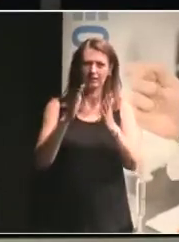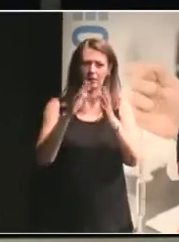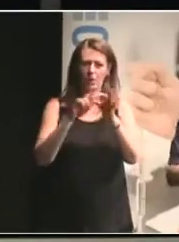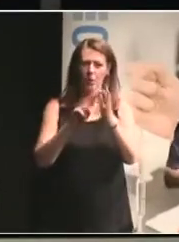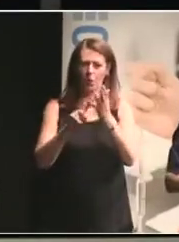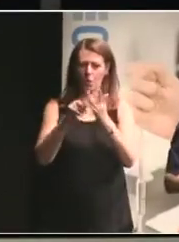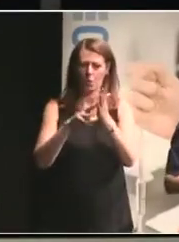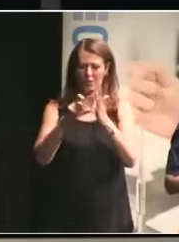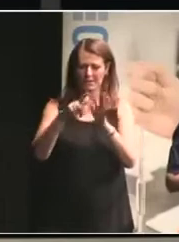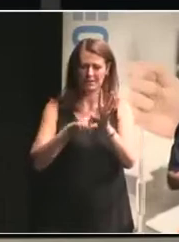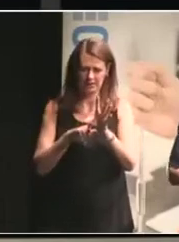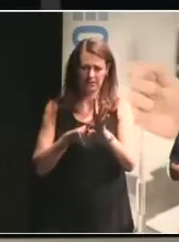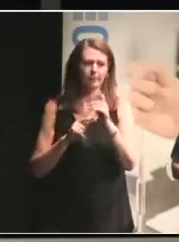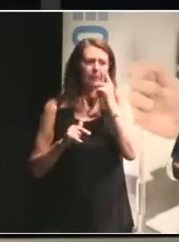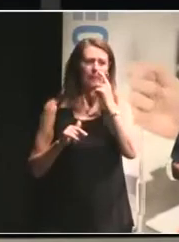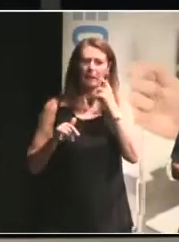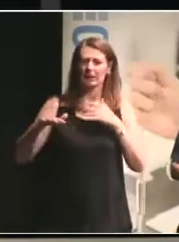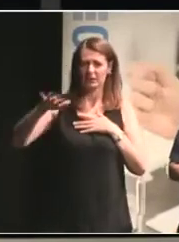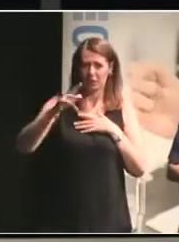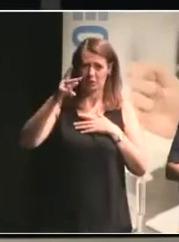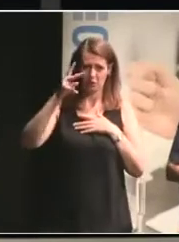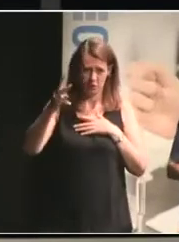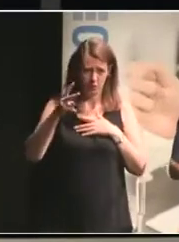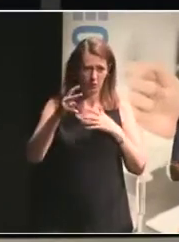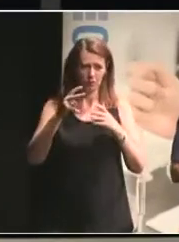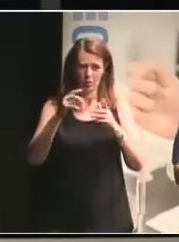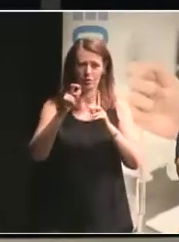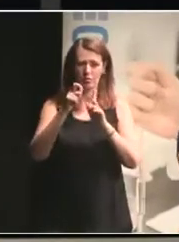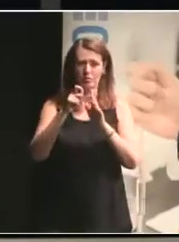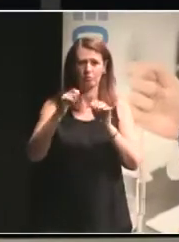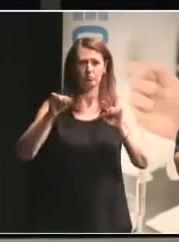where two presidents of the United States were from, and in my opinion the greatest